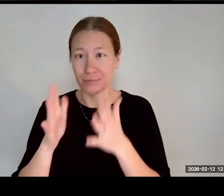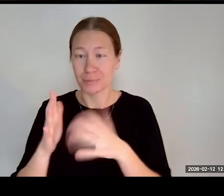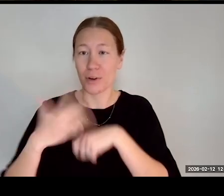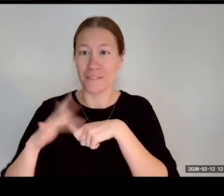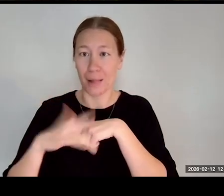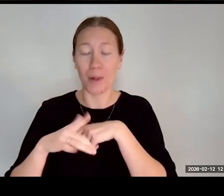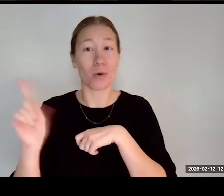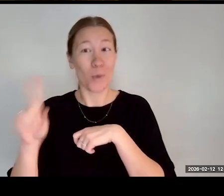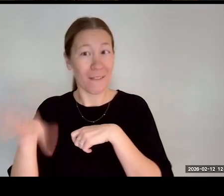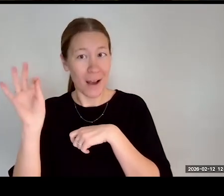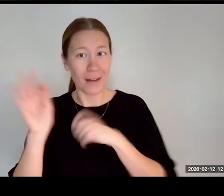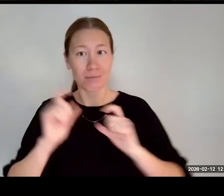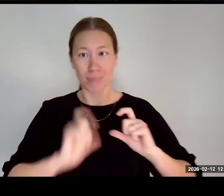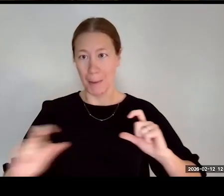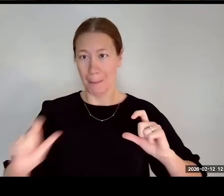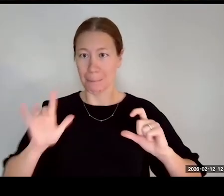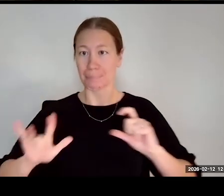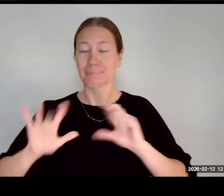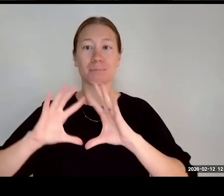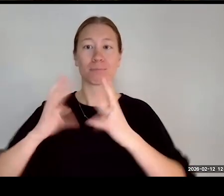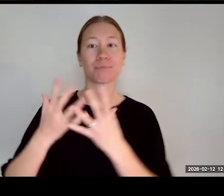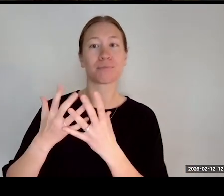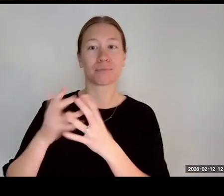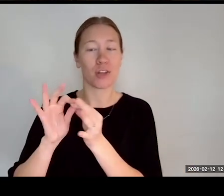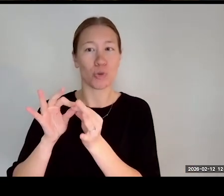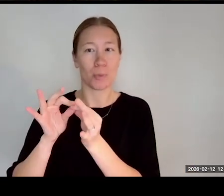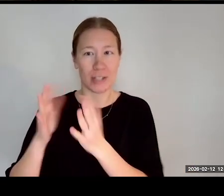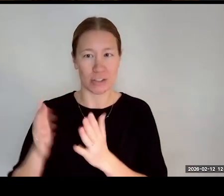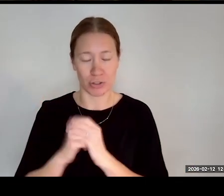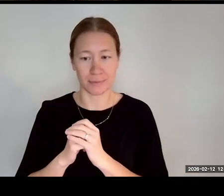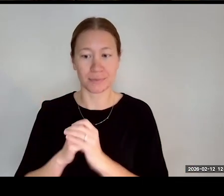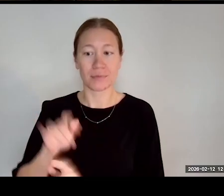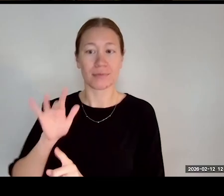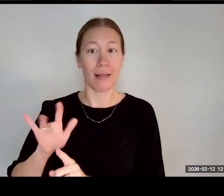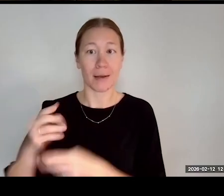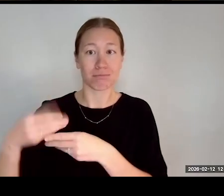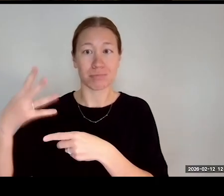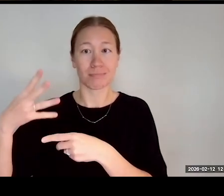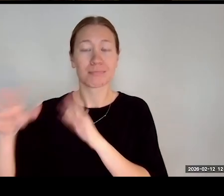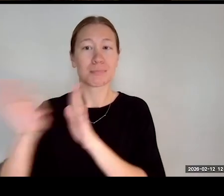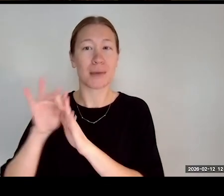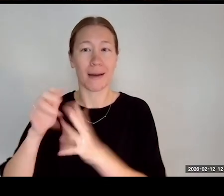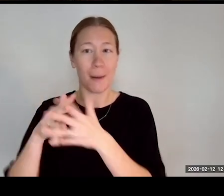by clicking on the interpretation option in your Zoom menu and selecting American Sign Language.